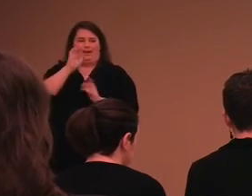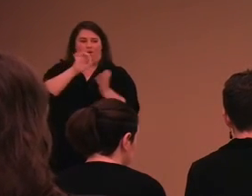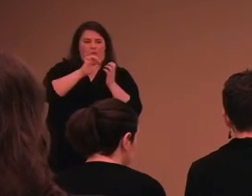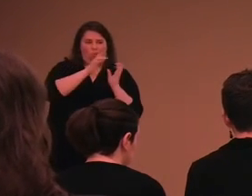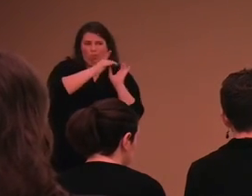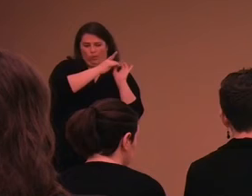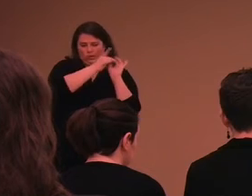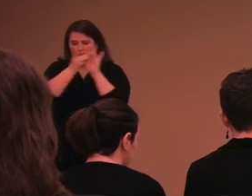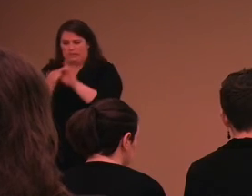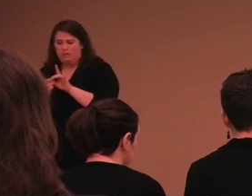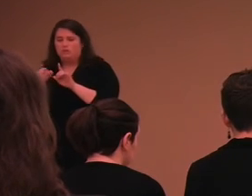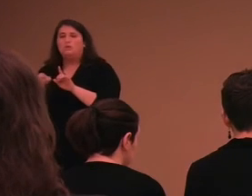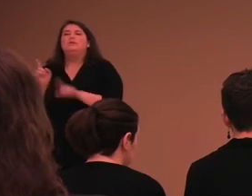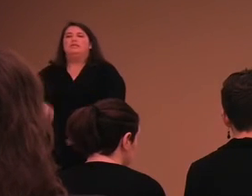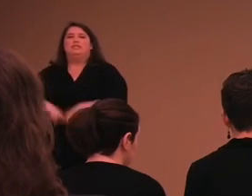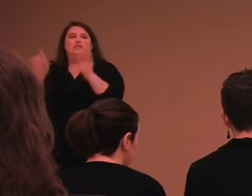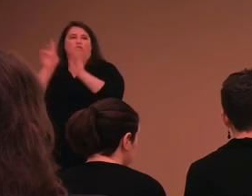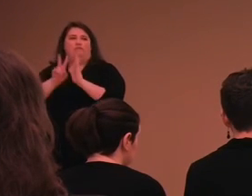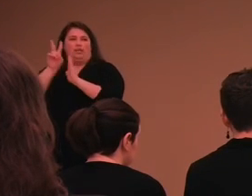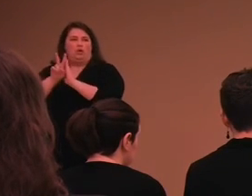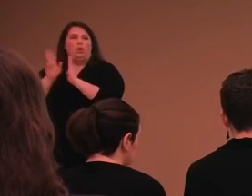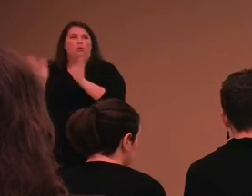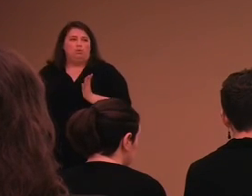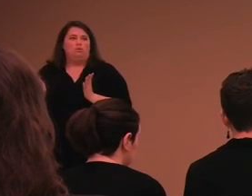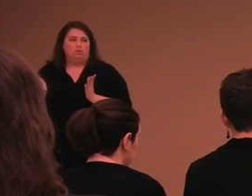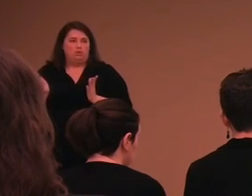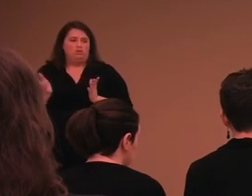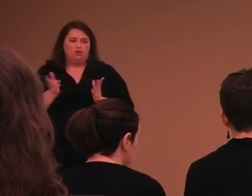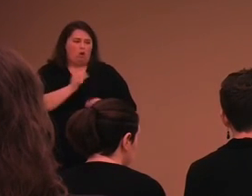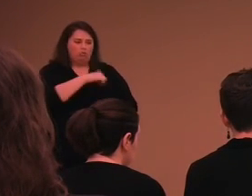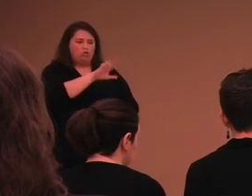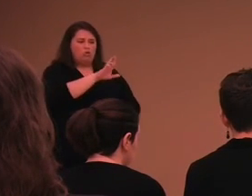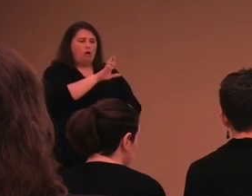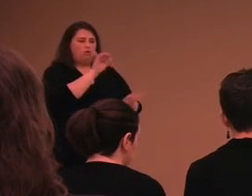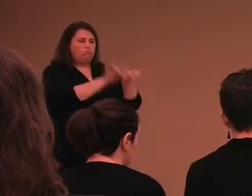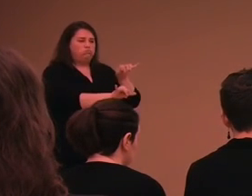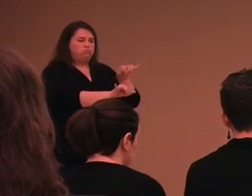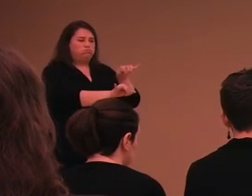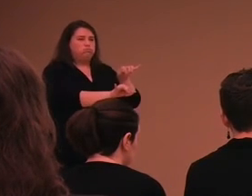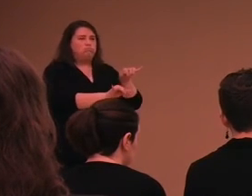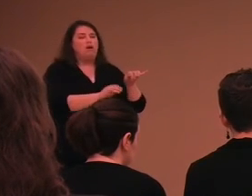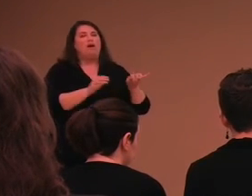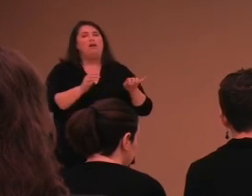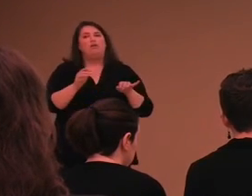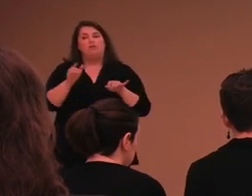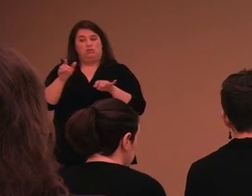So they could have a static QR code set up in place and then whenever you switch out your images that QR code stays